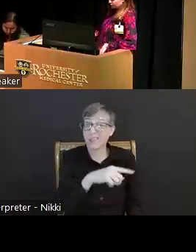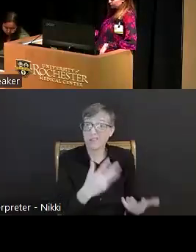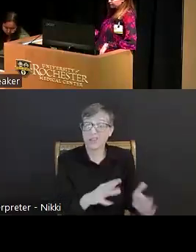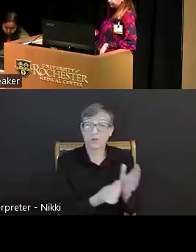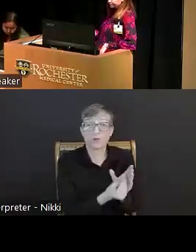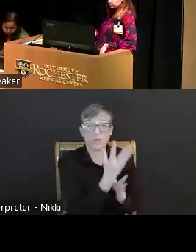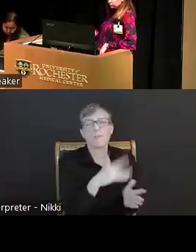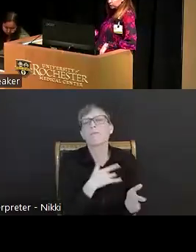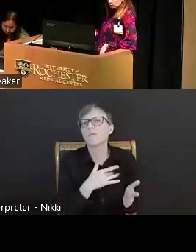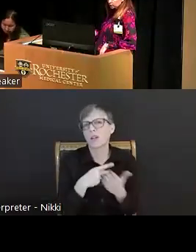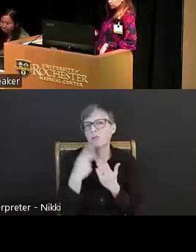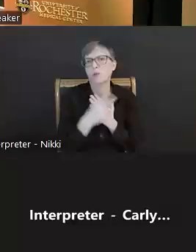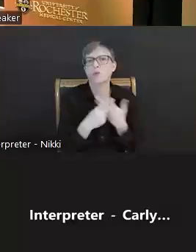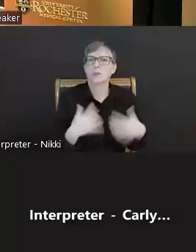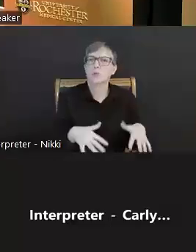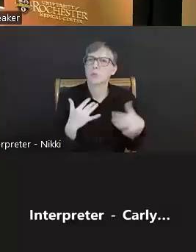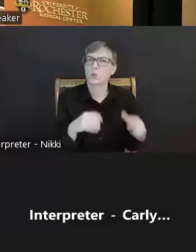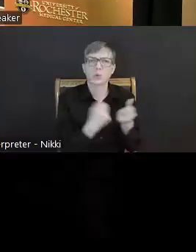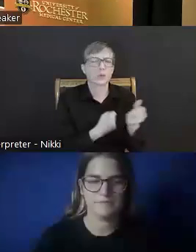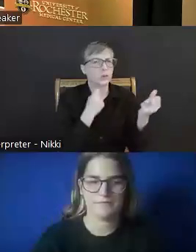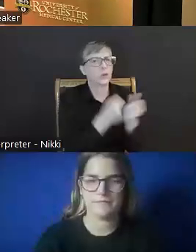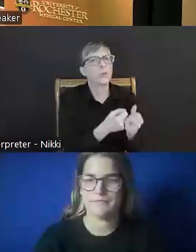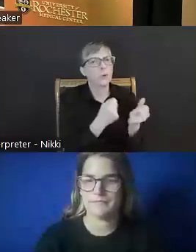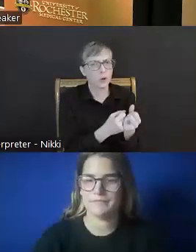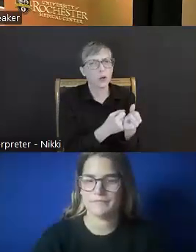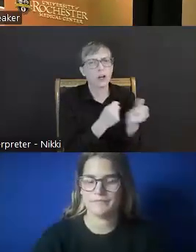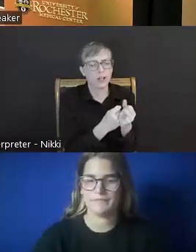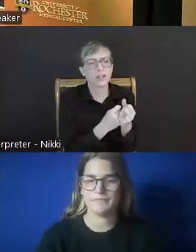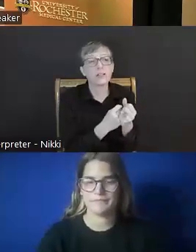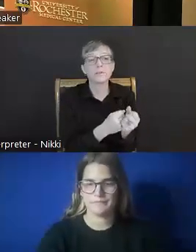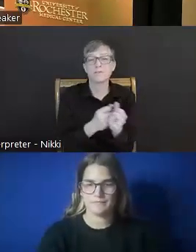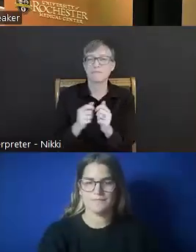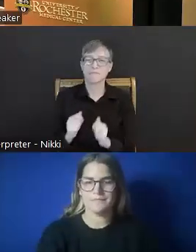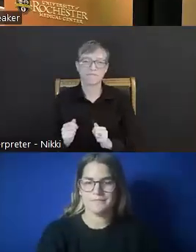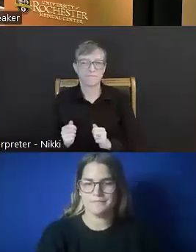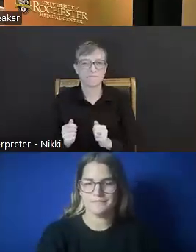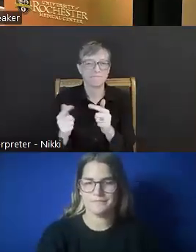ways um so I just wanted to spend a few minutes talking about what's next and then hopefully we